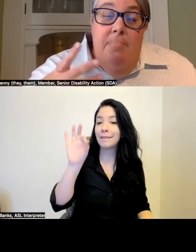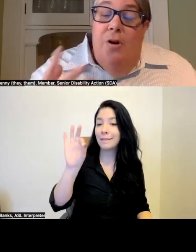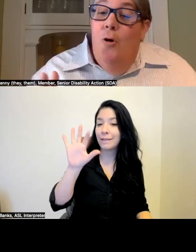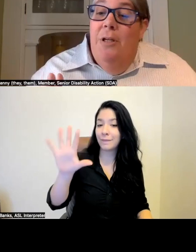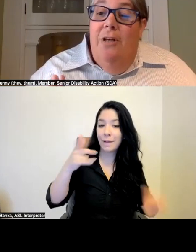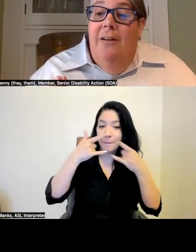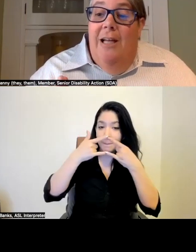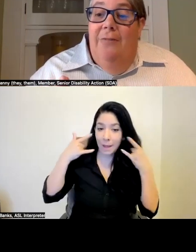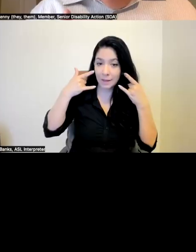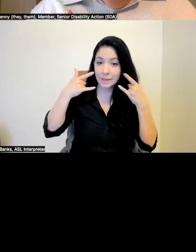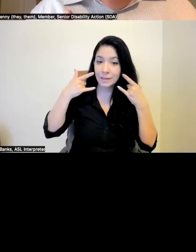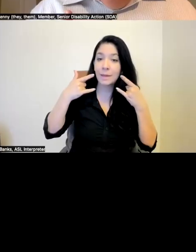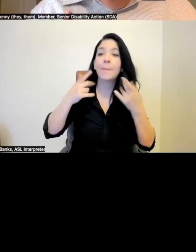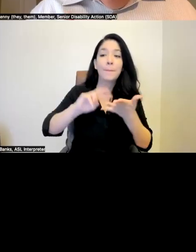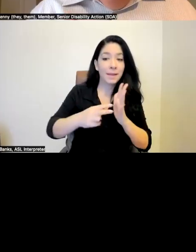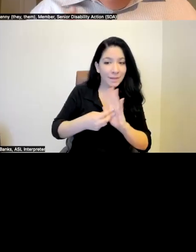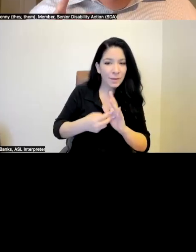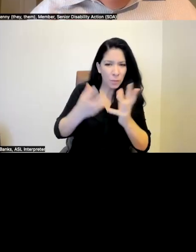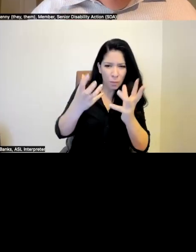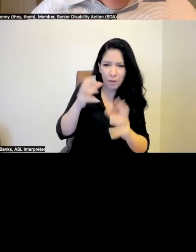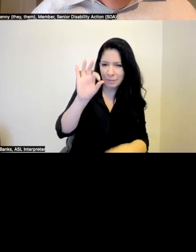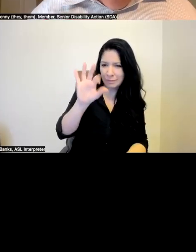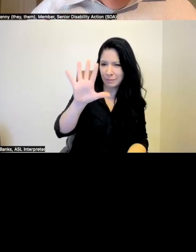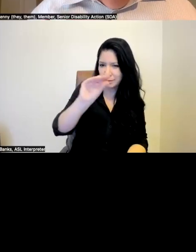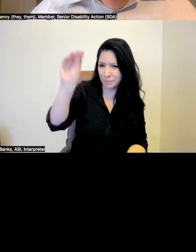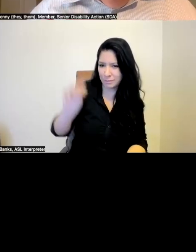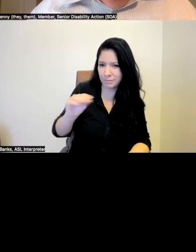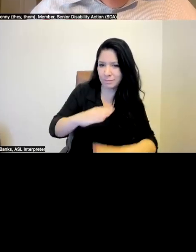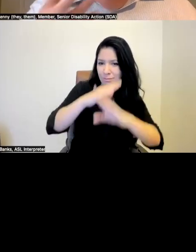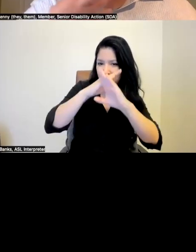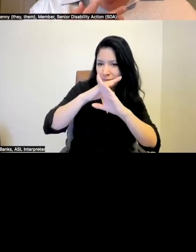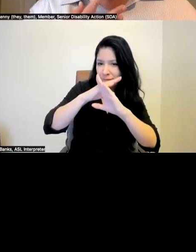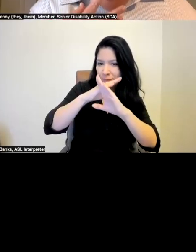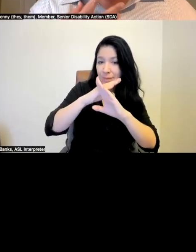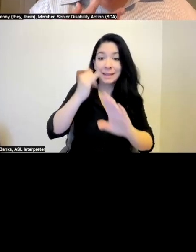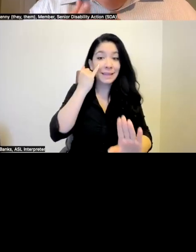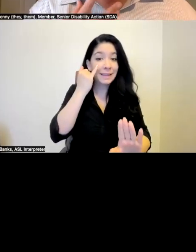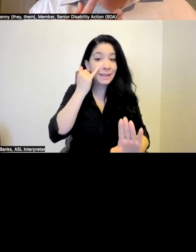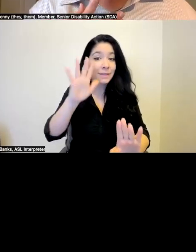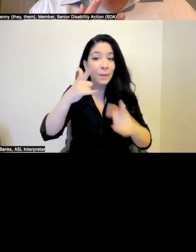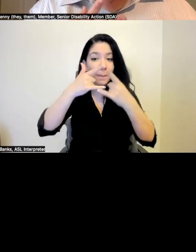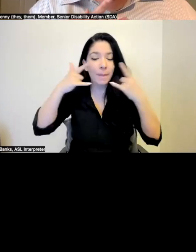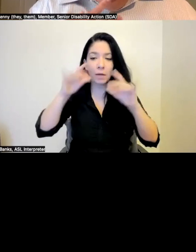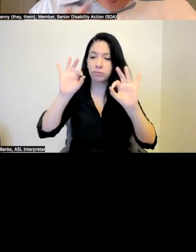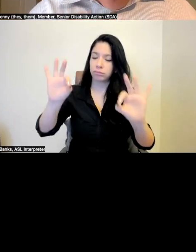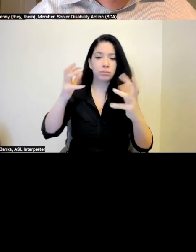you are hoping you get 95% protection, but you are really -- that's if your mask is fit perfectly and